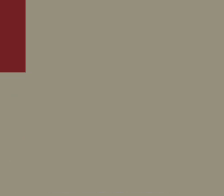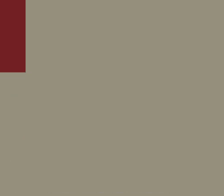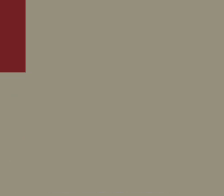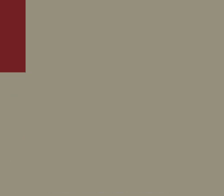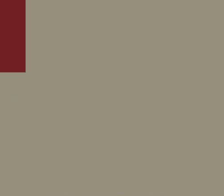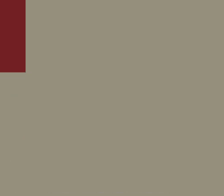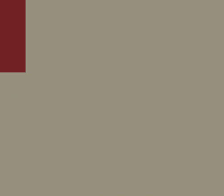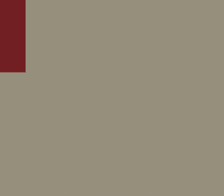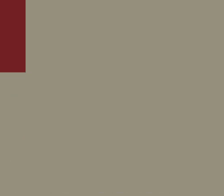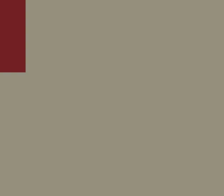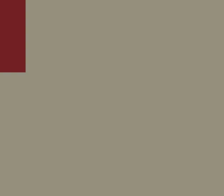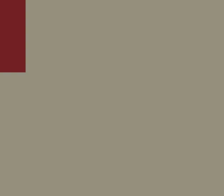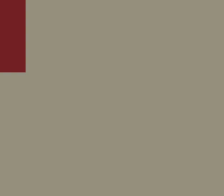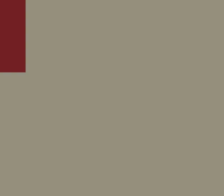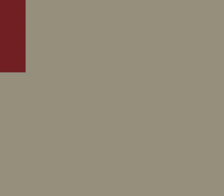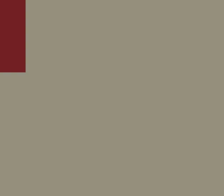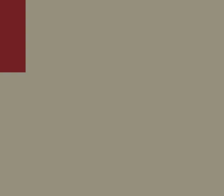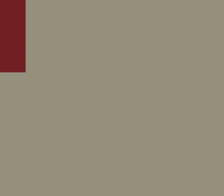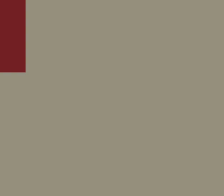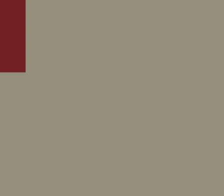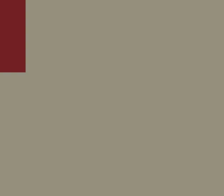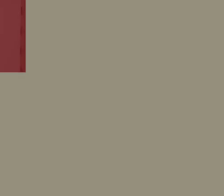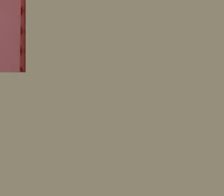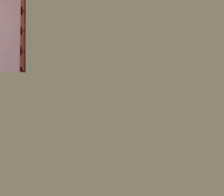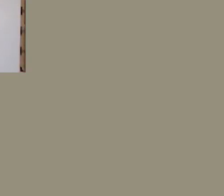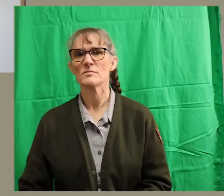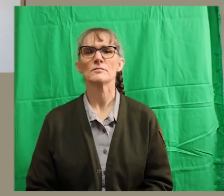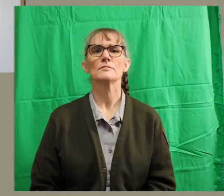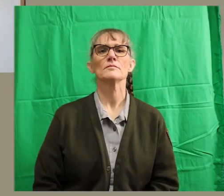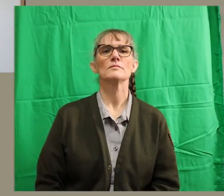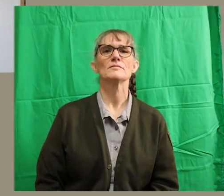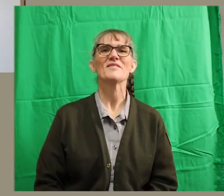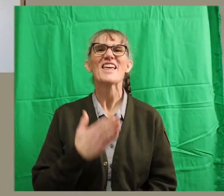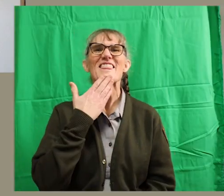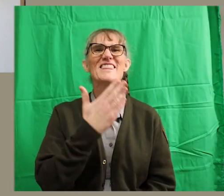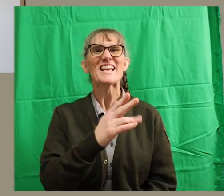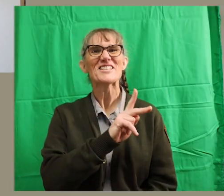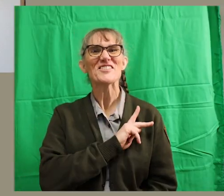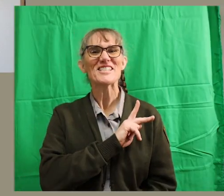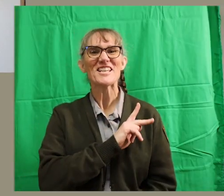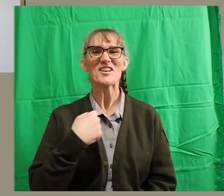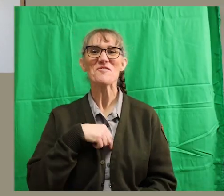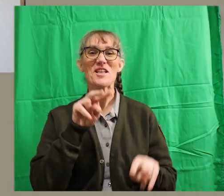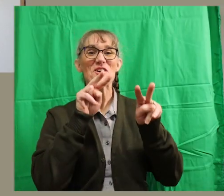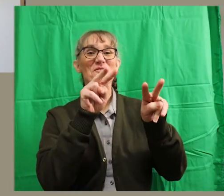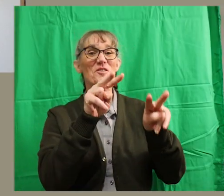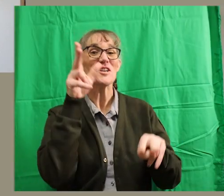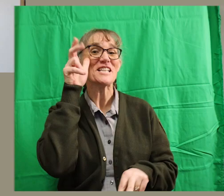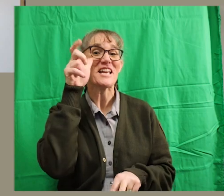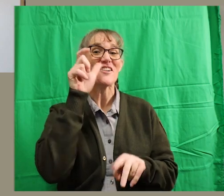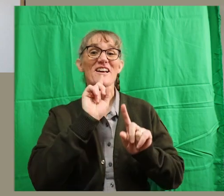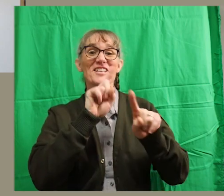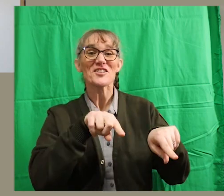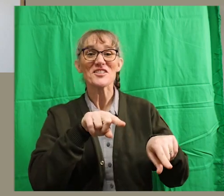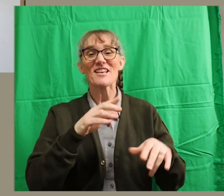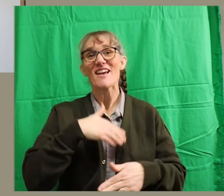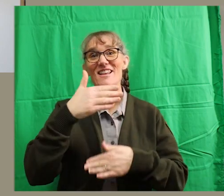[AUDIO DESCRIPTION. Available in transcript.] Thanks Kristin! We're looking forward to hearing the answers to your great questions.